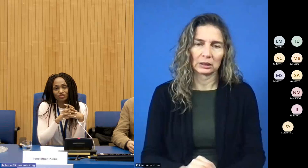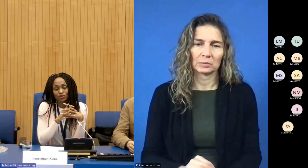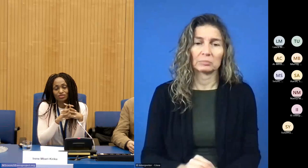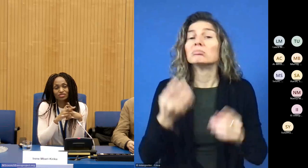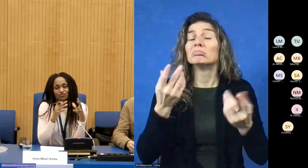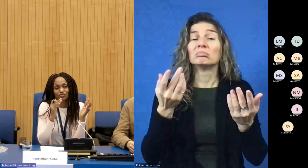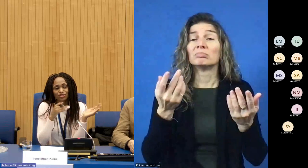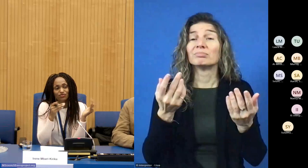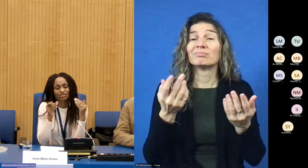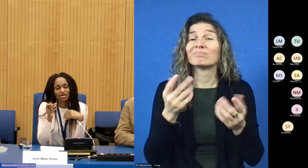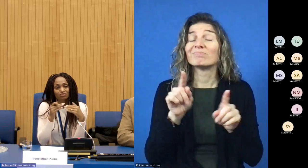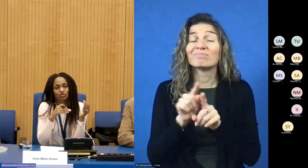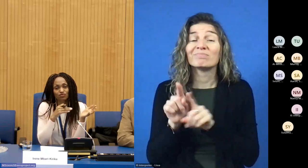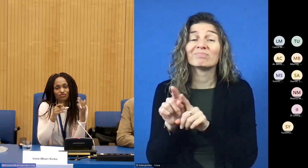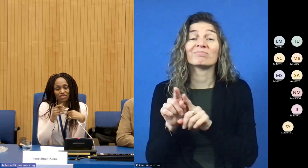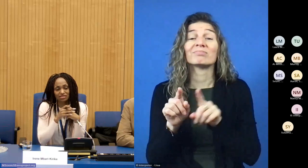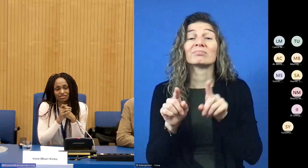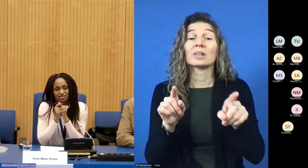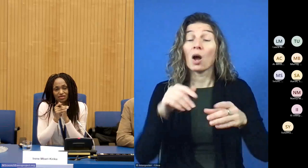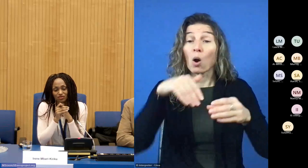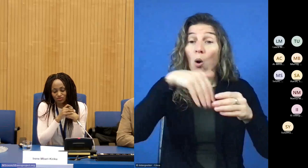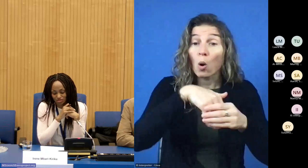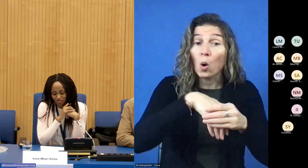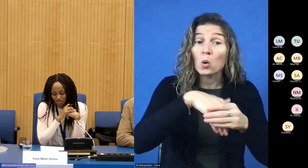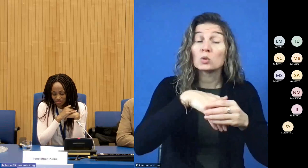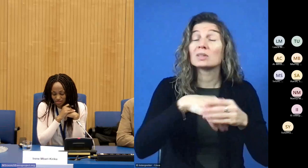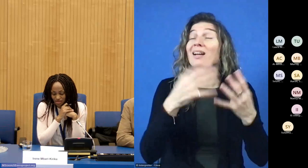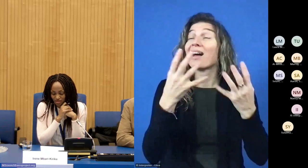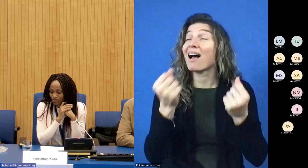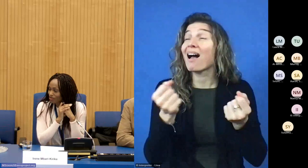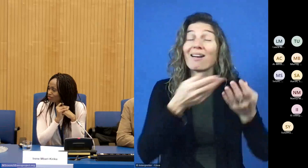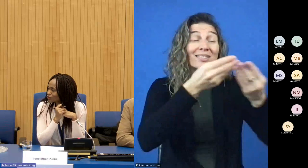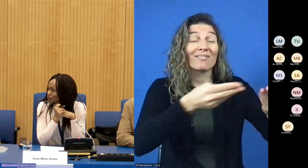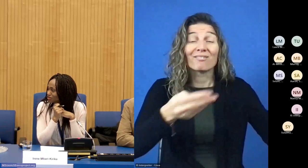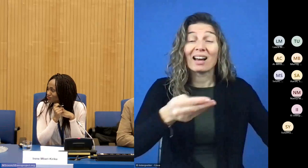right content for the different types of devices that are used in the market. Thank you so much